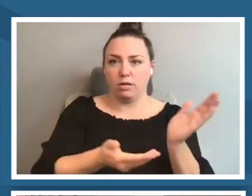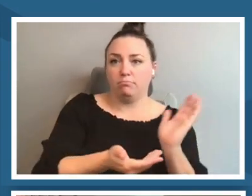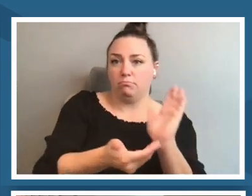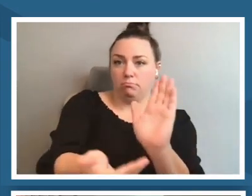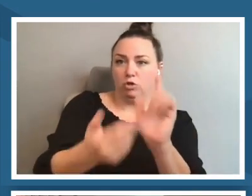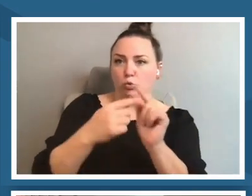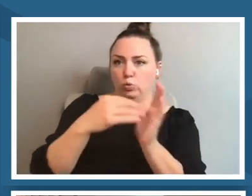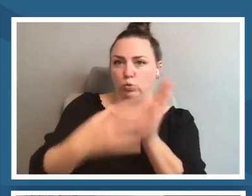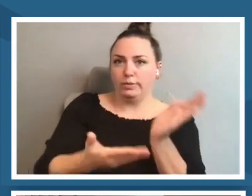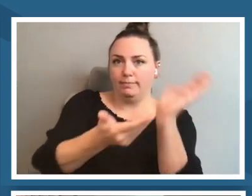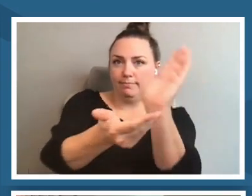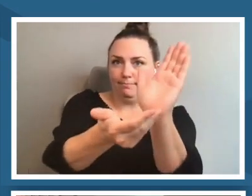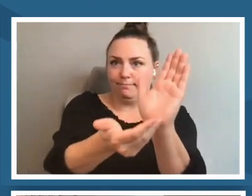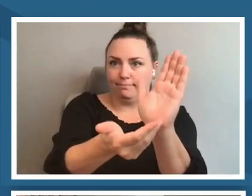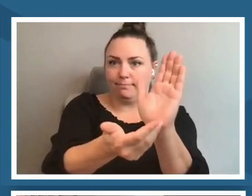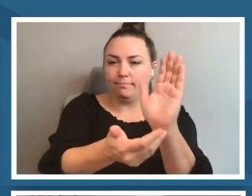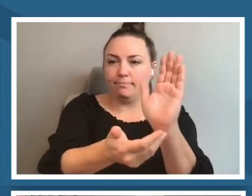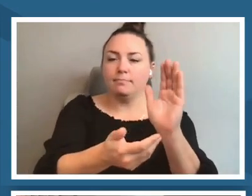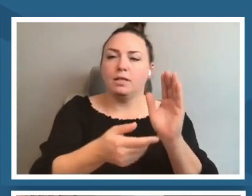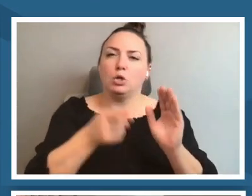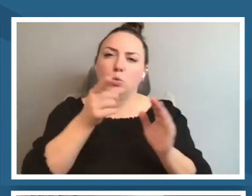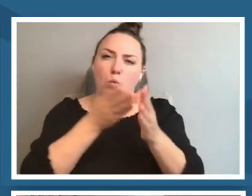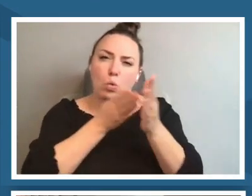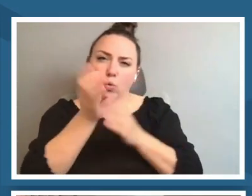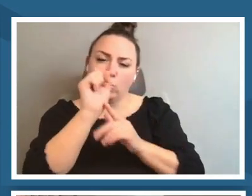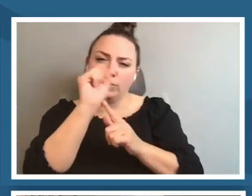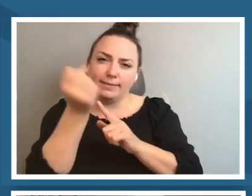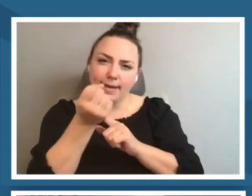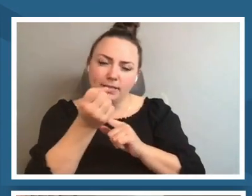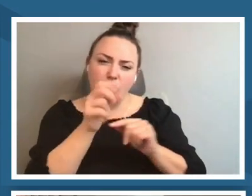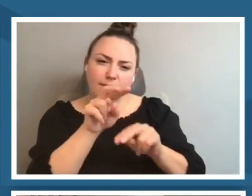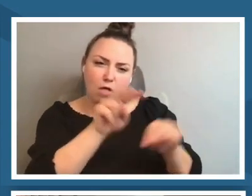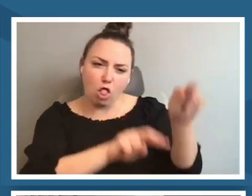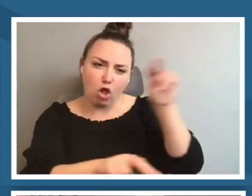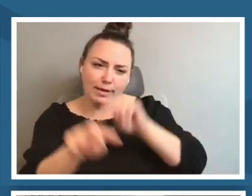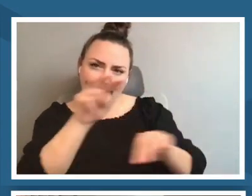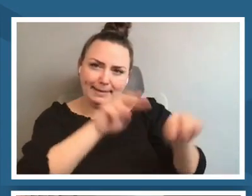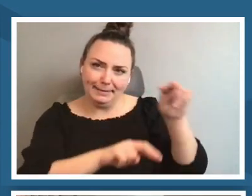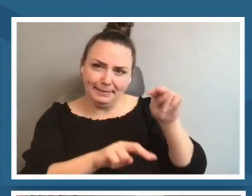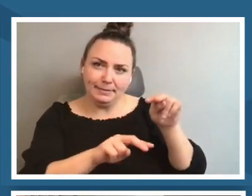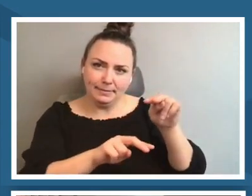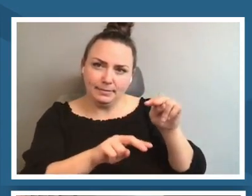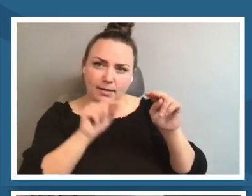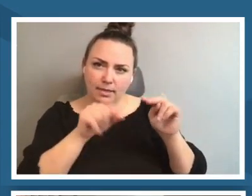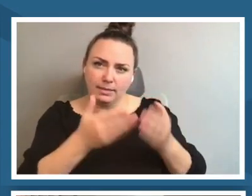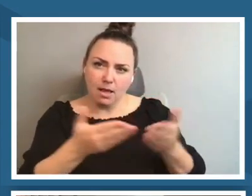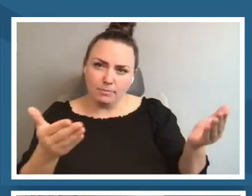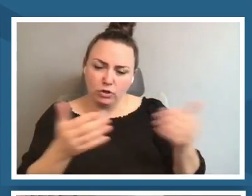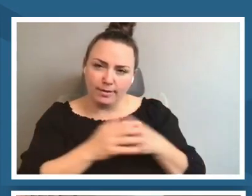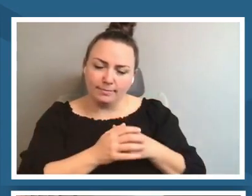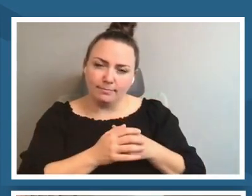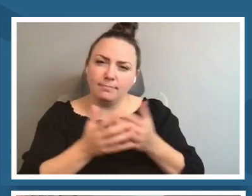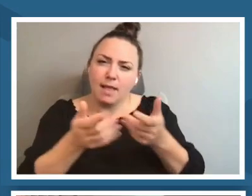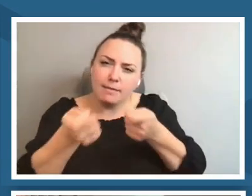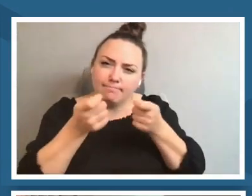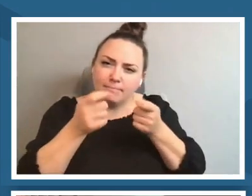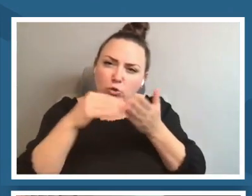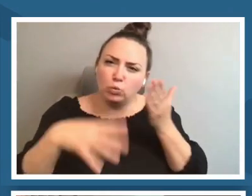basically go through stages of looking at this object and and i get them to